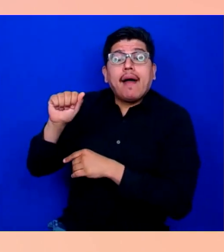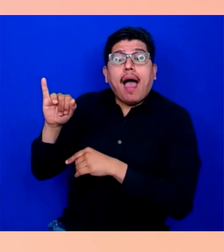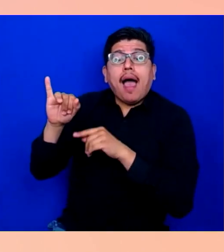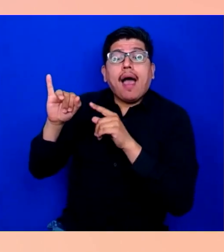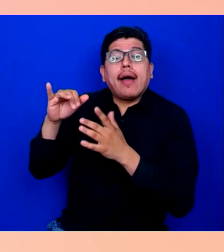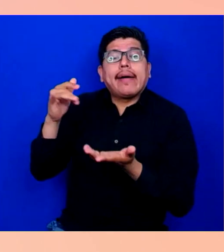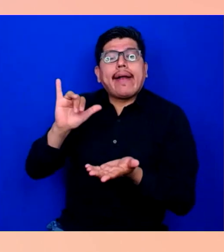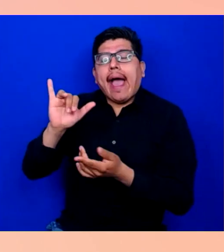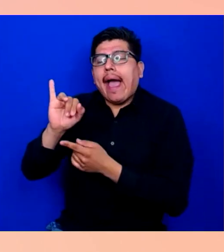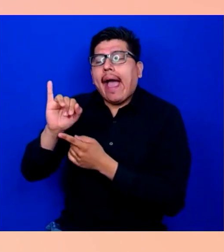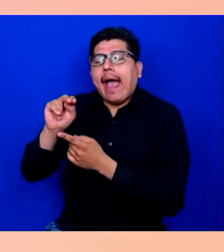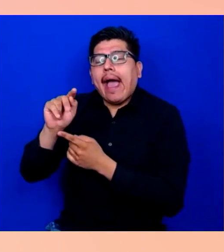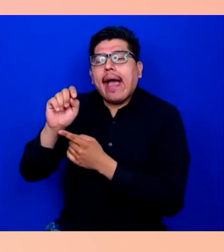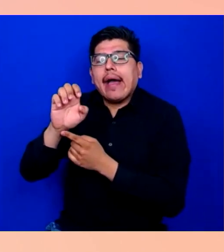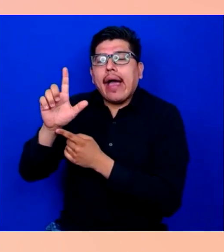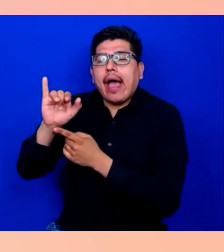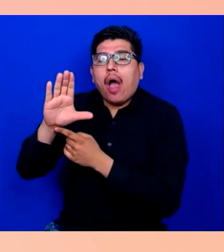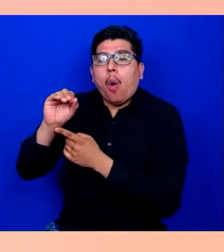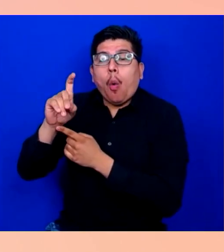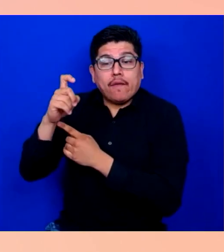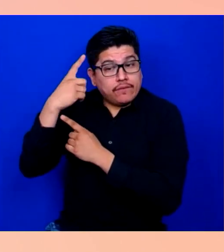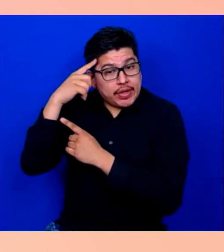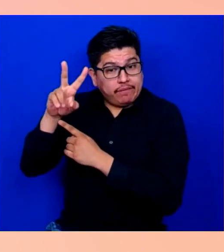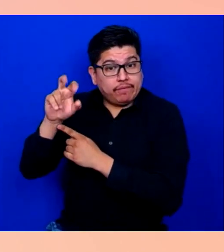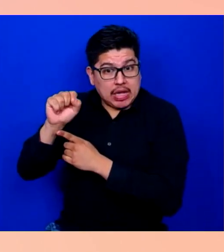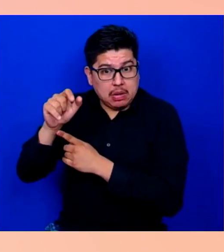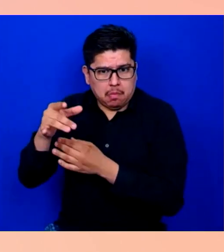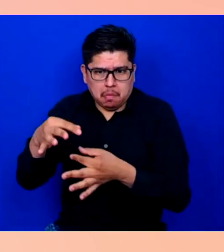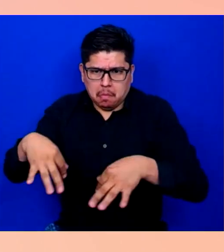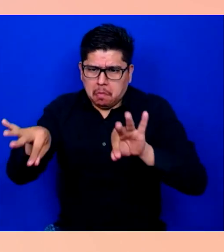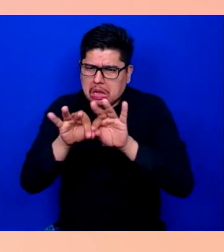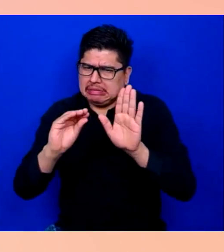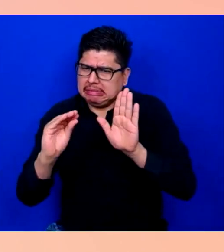an essential item in our toolkit to help us extend the lives of our hands,